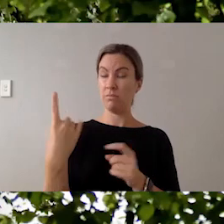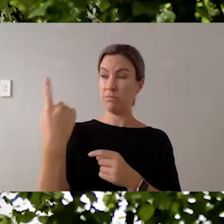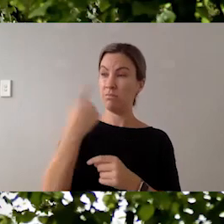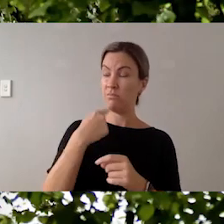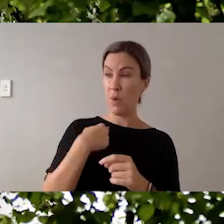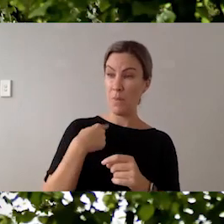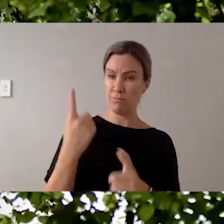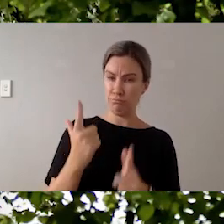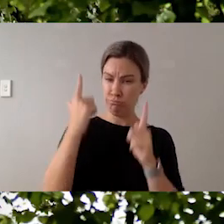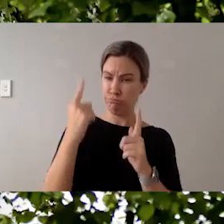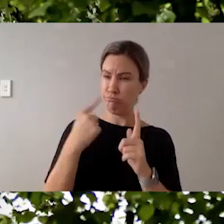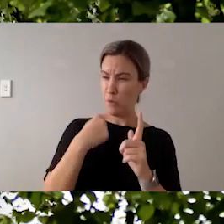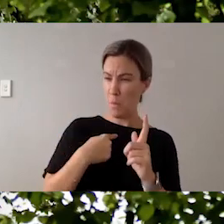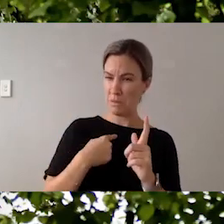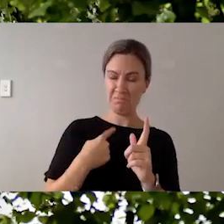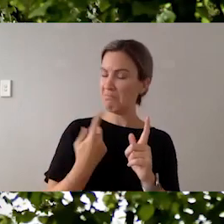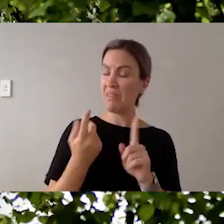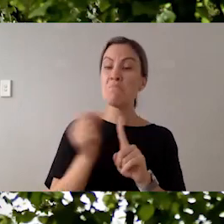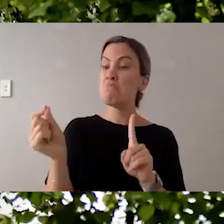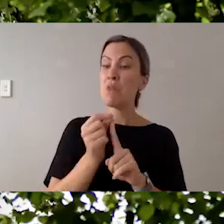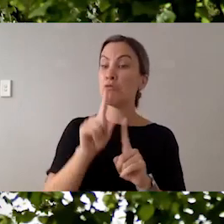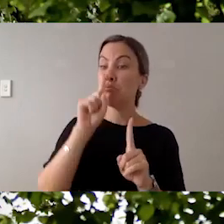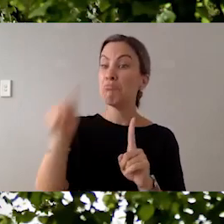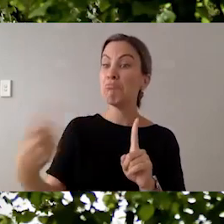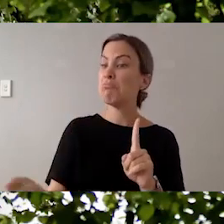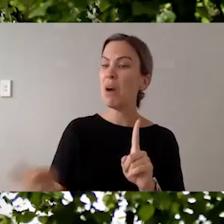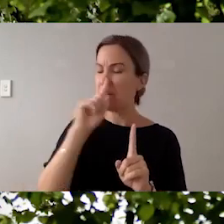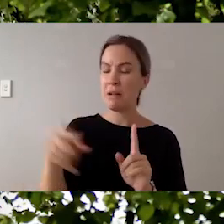said, "Well, that's interesting, John do. You love your wife?" He